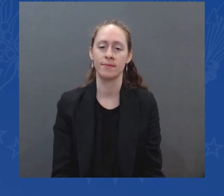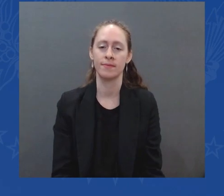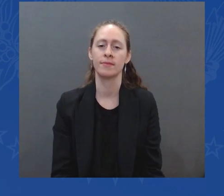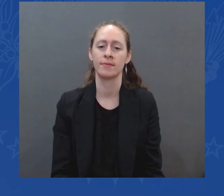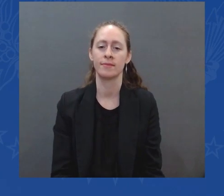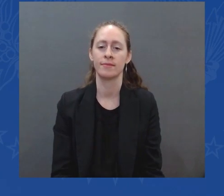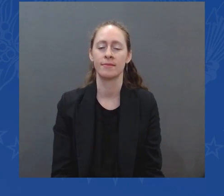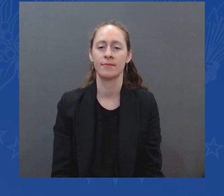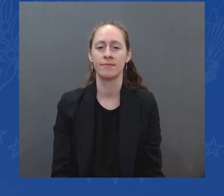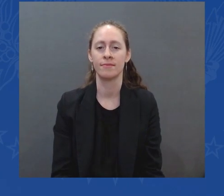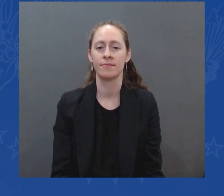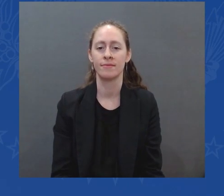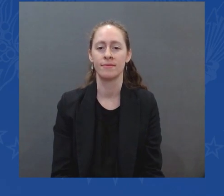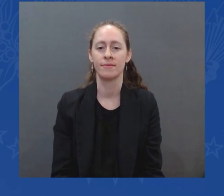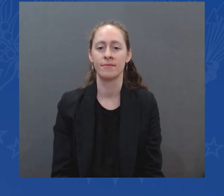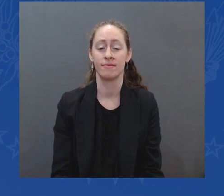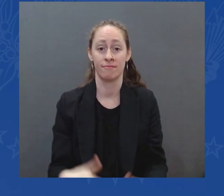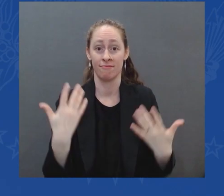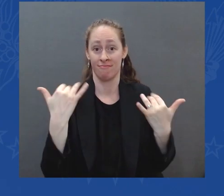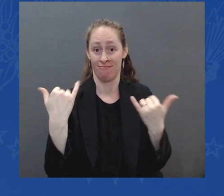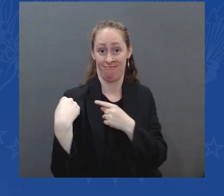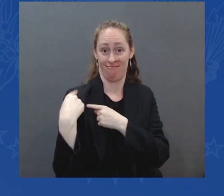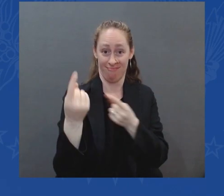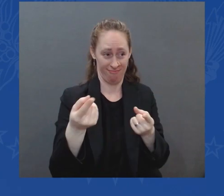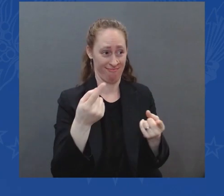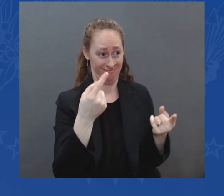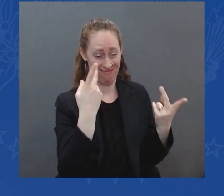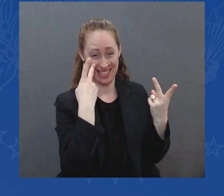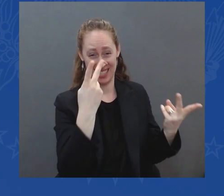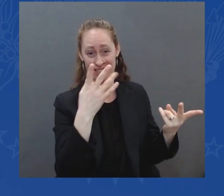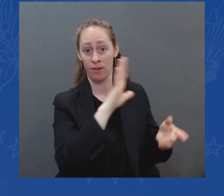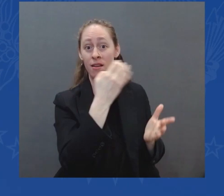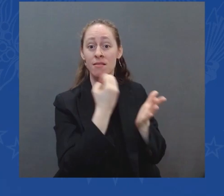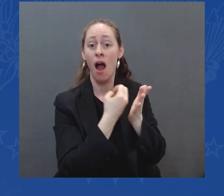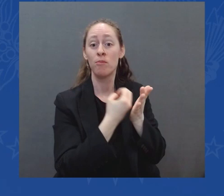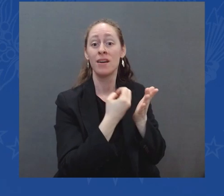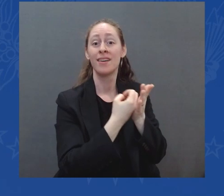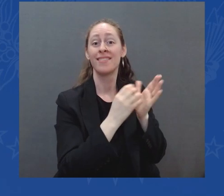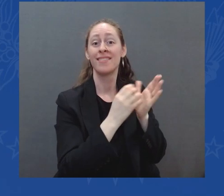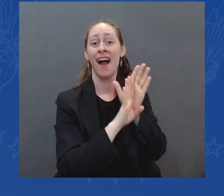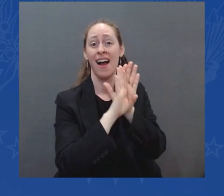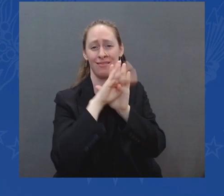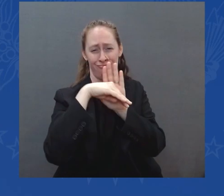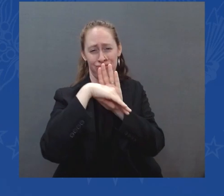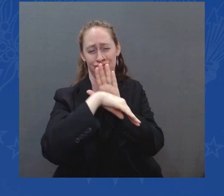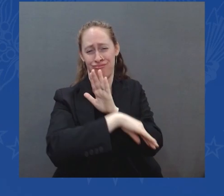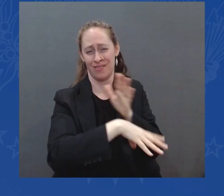and helping Ukrainians fight for their country and ease their suffering. But as I've said from the start,